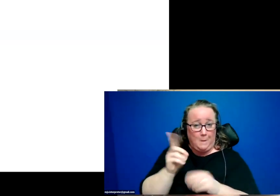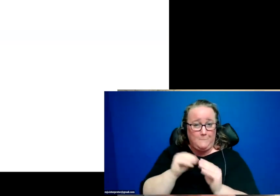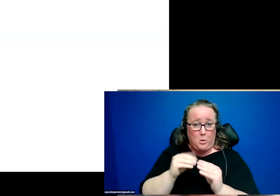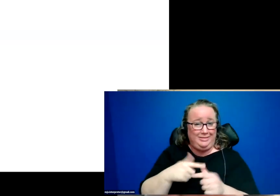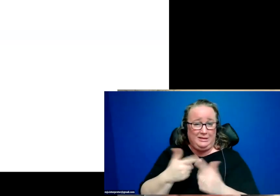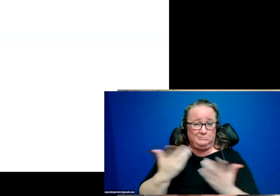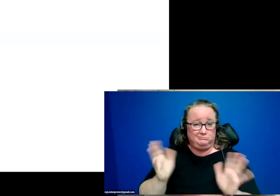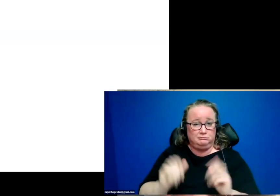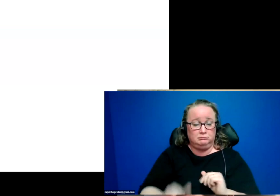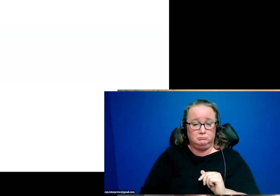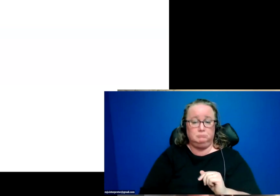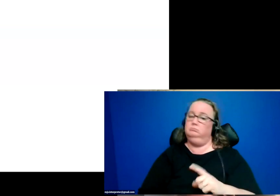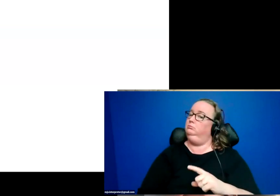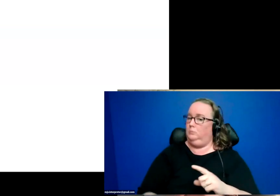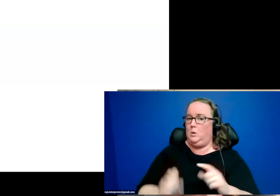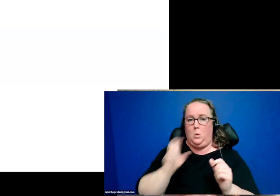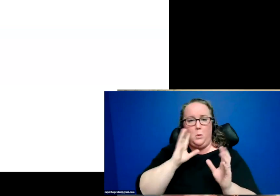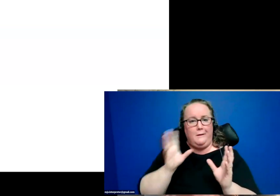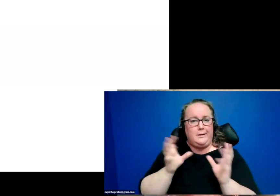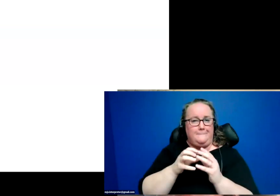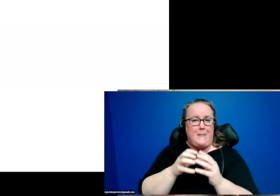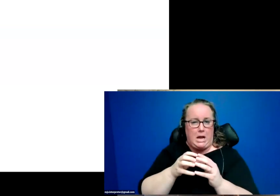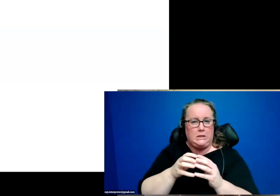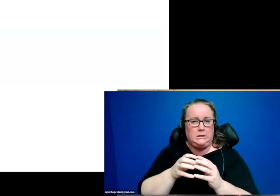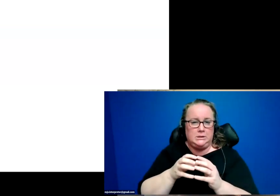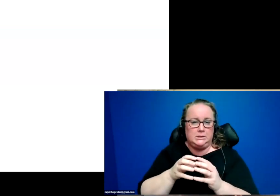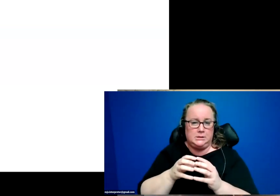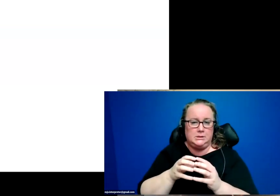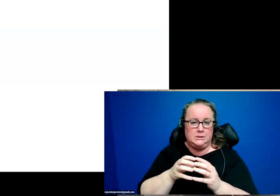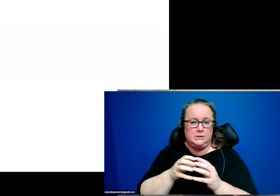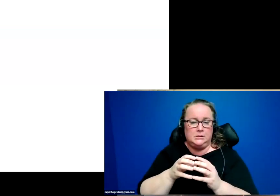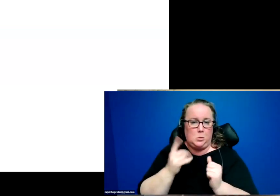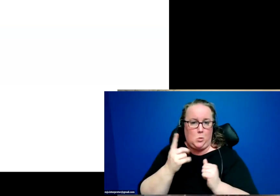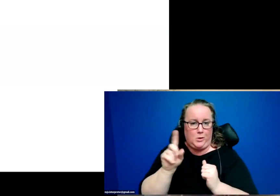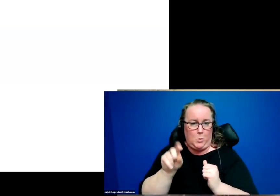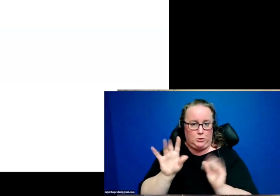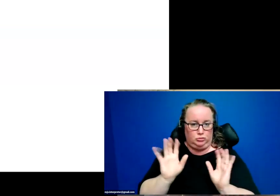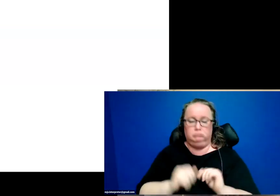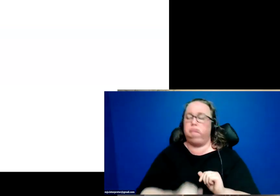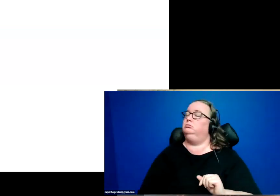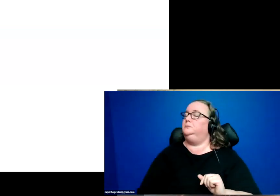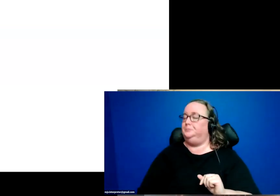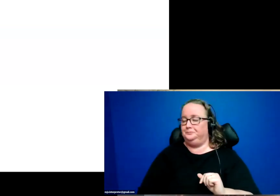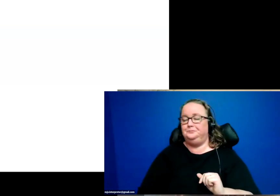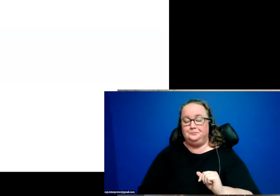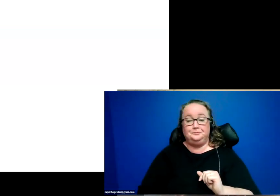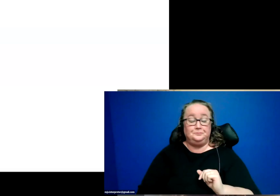I'm going to combine to one question, and this is also going to